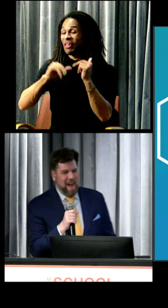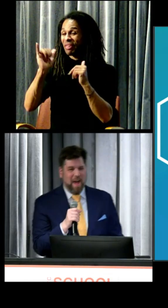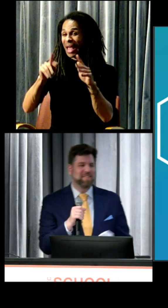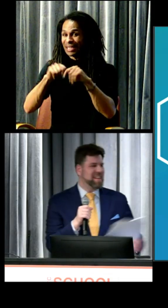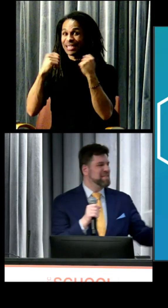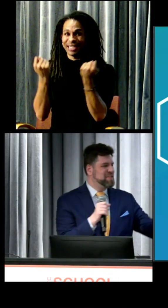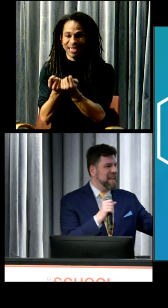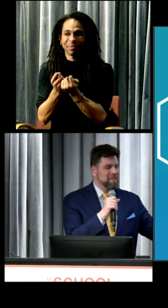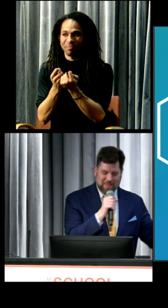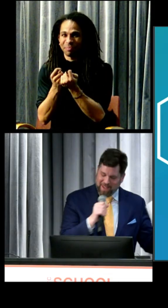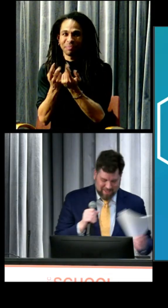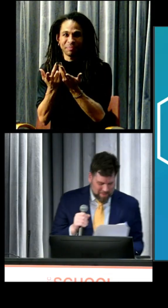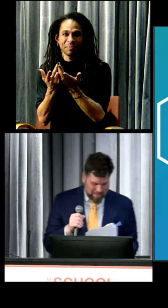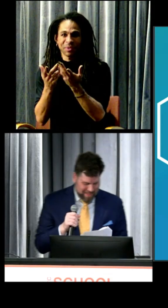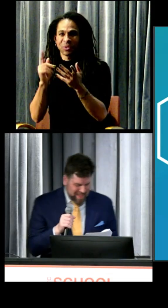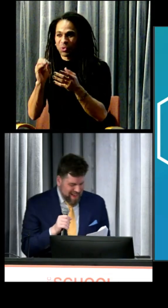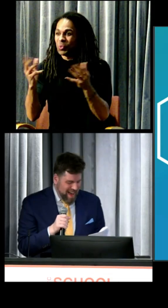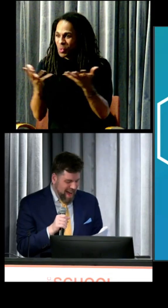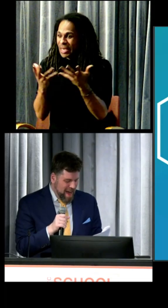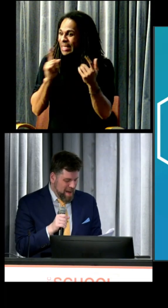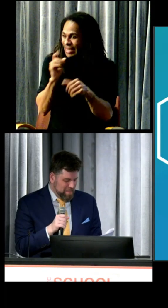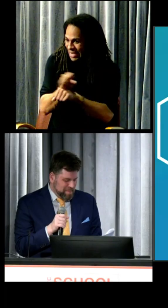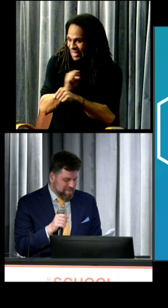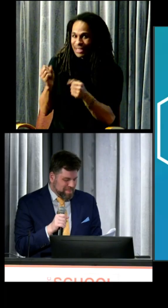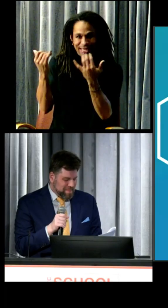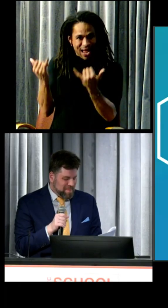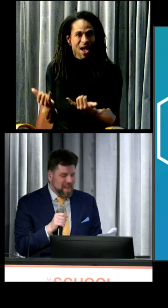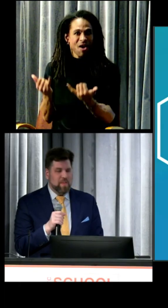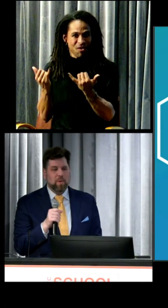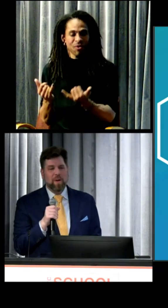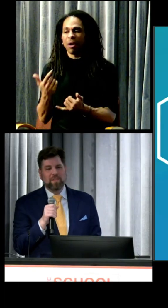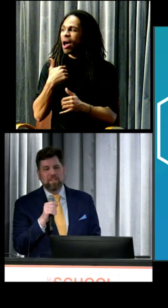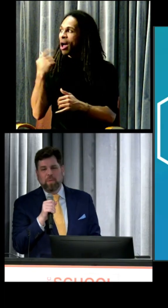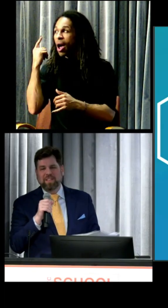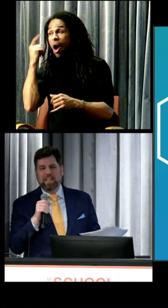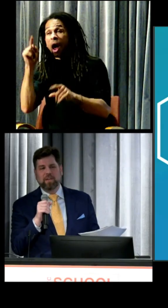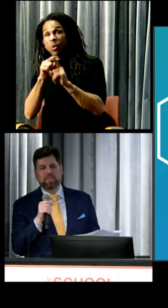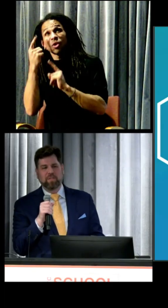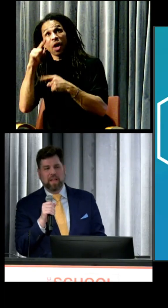So, you know, our goal here was not only to process the data, get to these summary results,